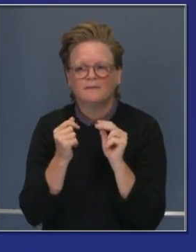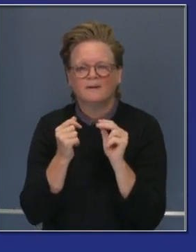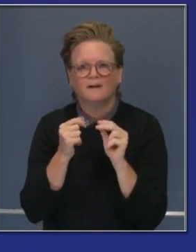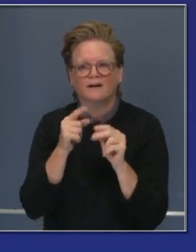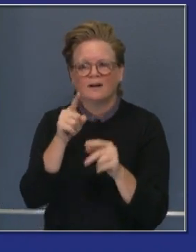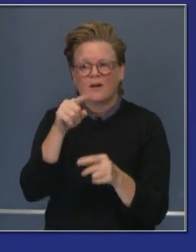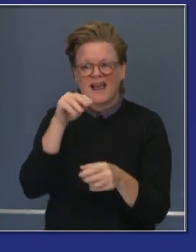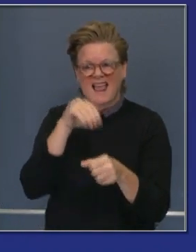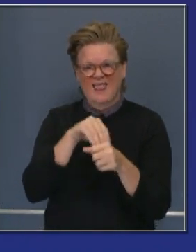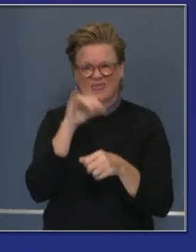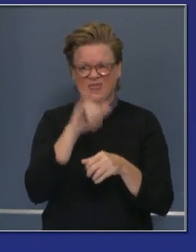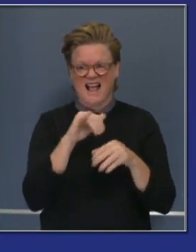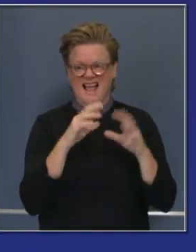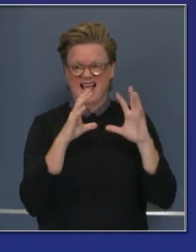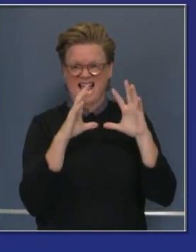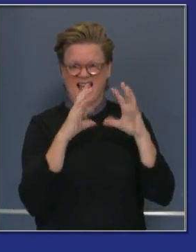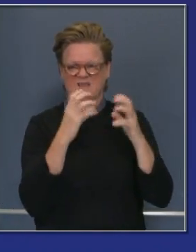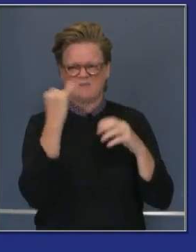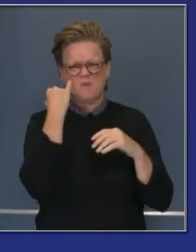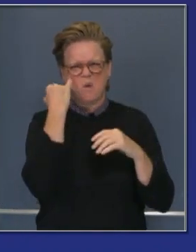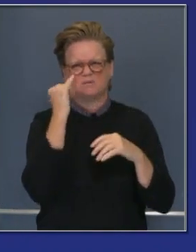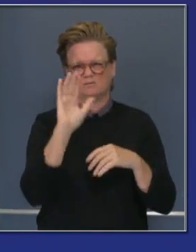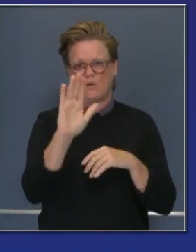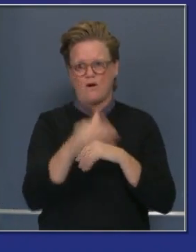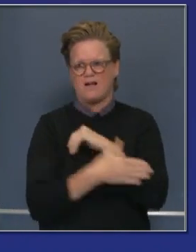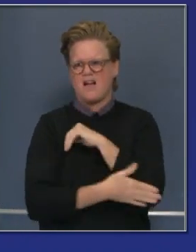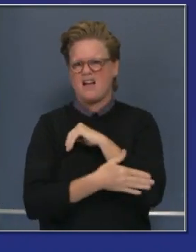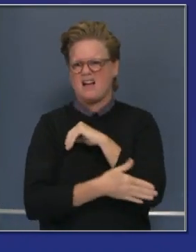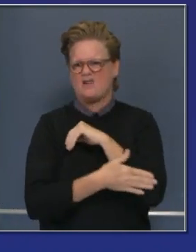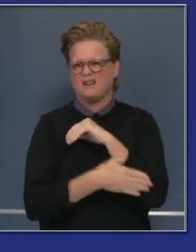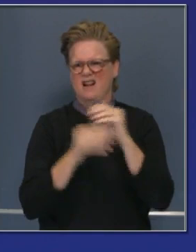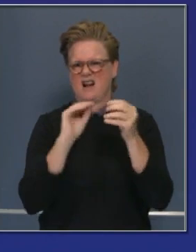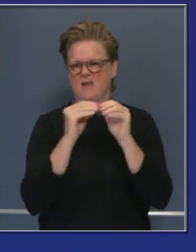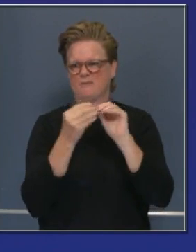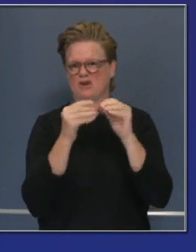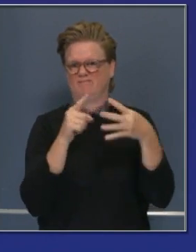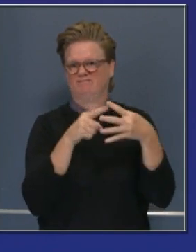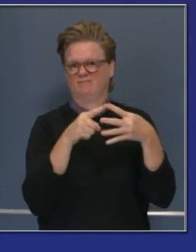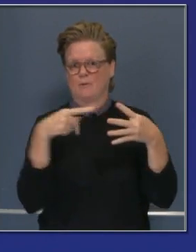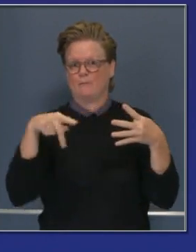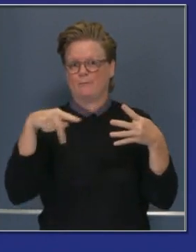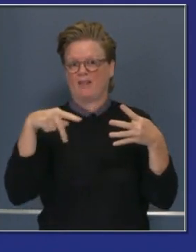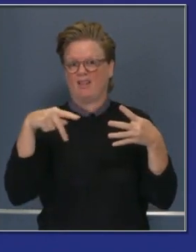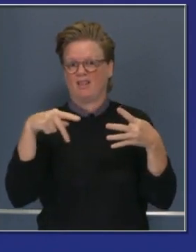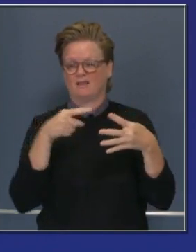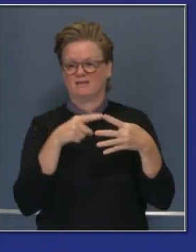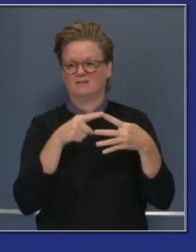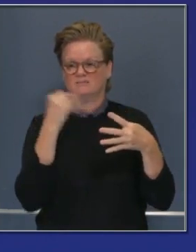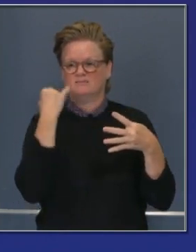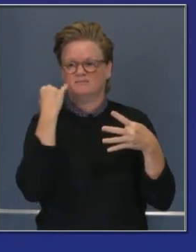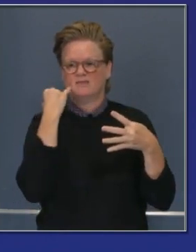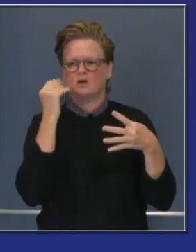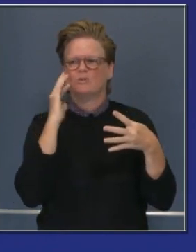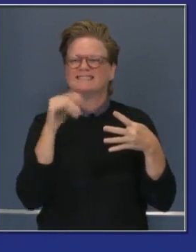IF YOU ARE ASSIGNED A TIER, YOU SHOULD EXPECT TO BE AND THAT FOR AT LEAST THREE WEEKS.